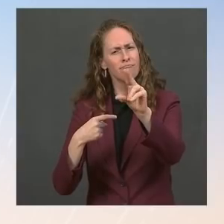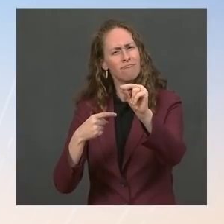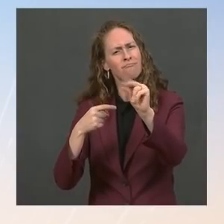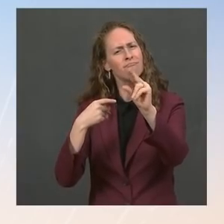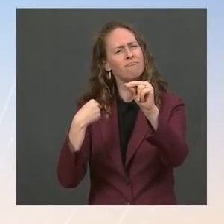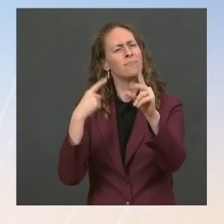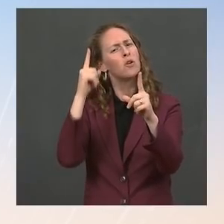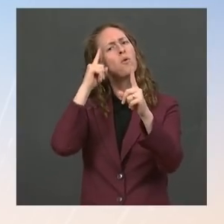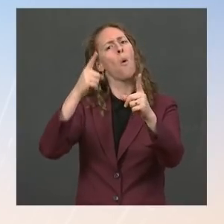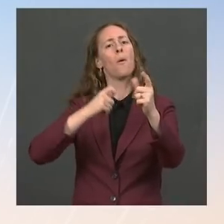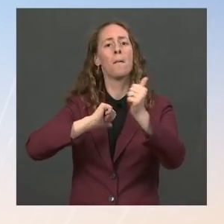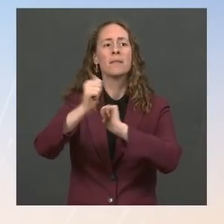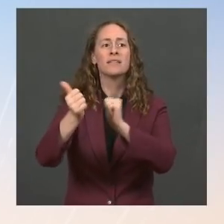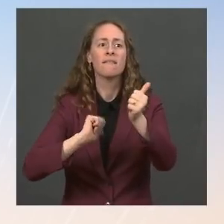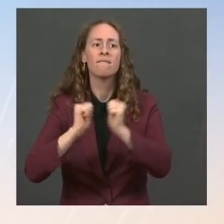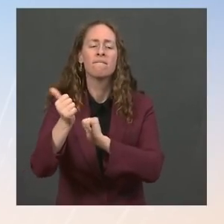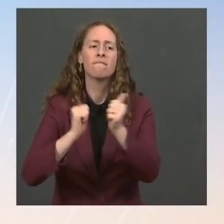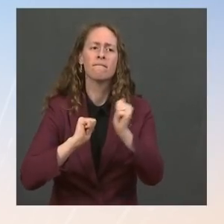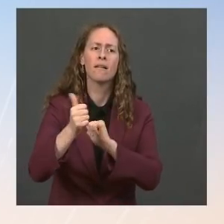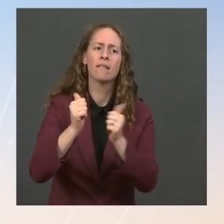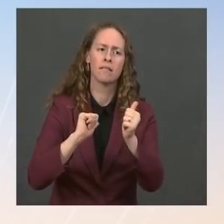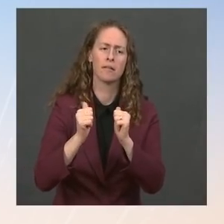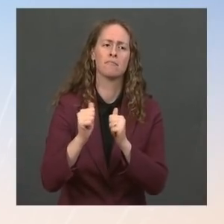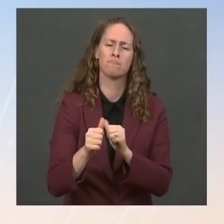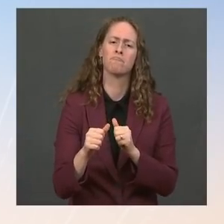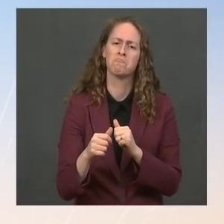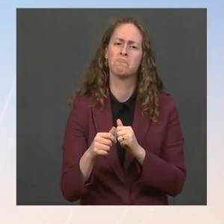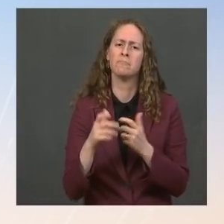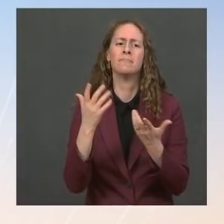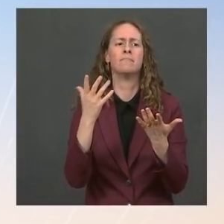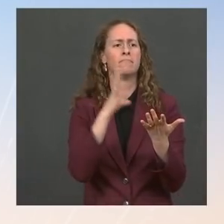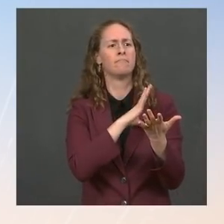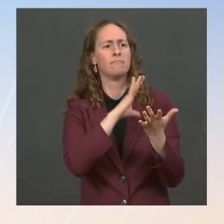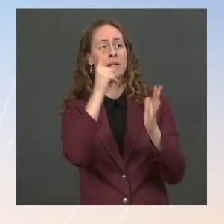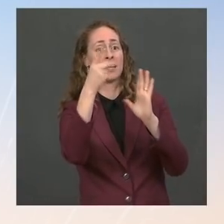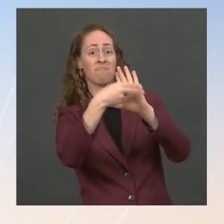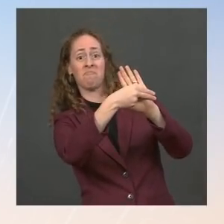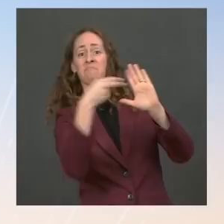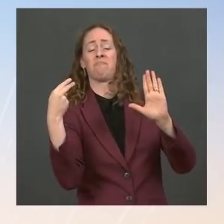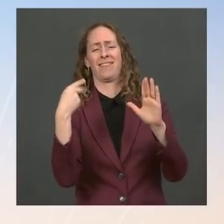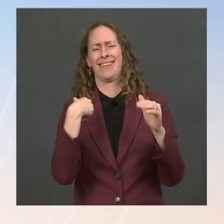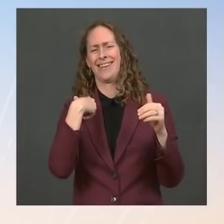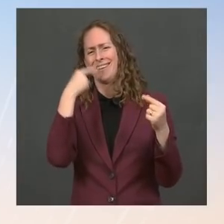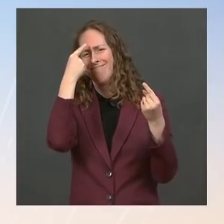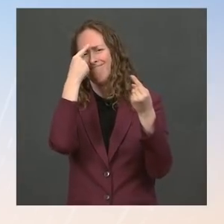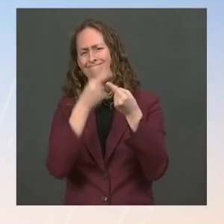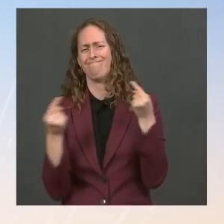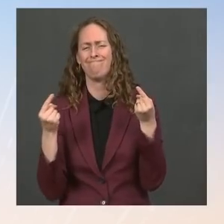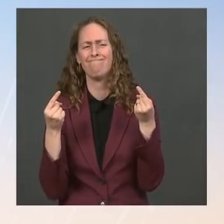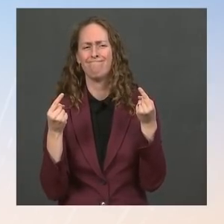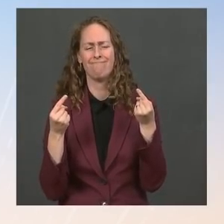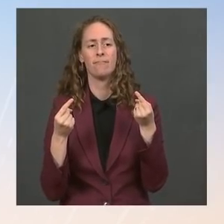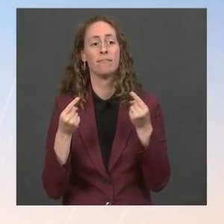with the characterization of the relationship. As I would note in the readout of the President's call with President Xi just last week --